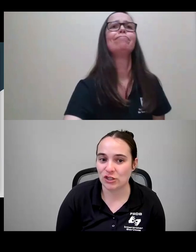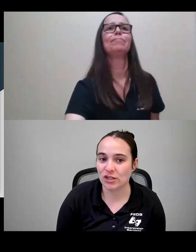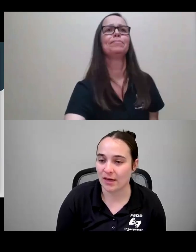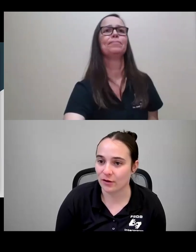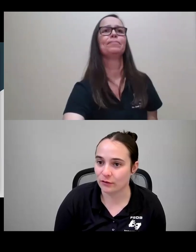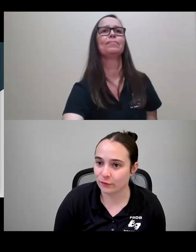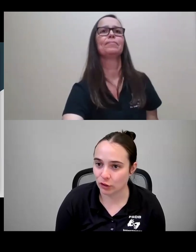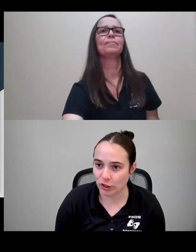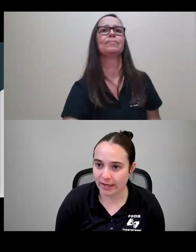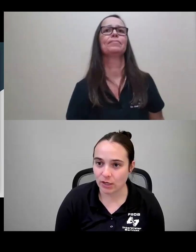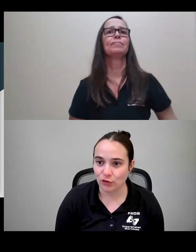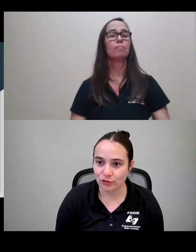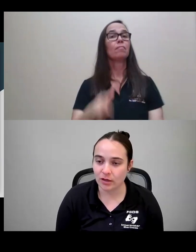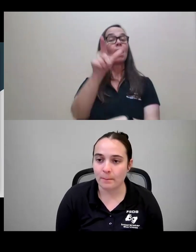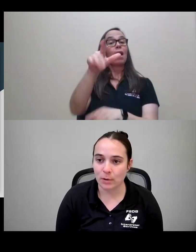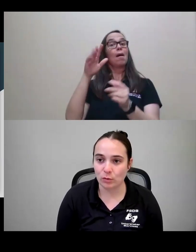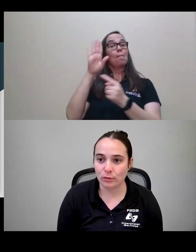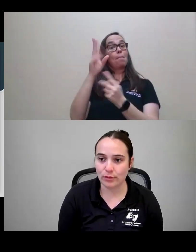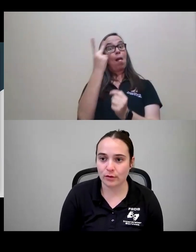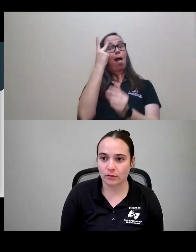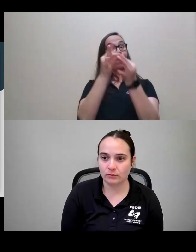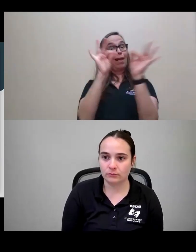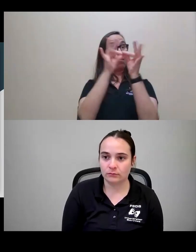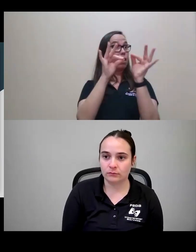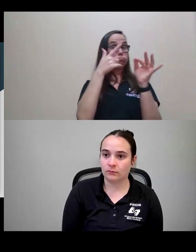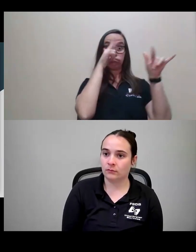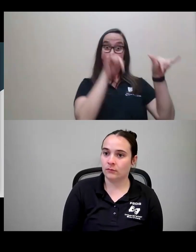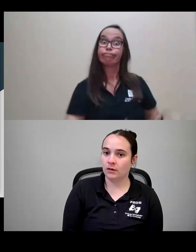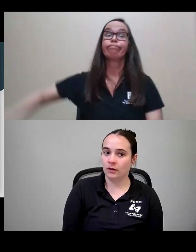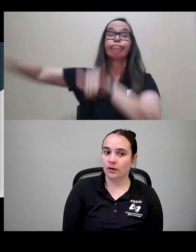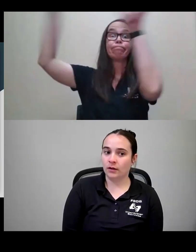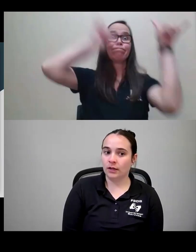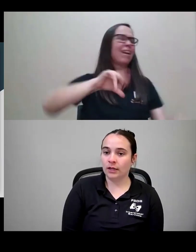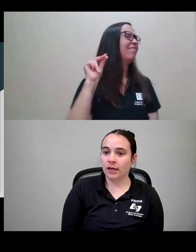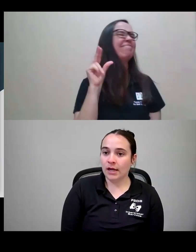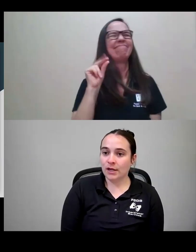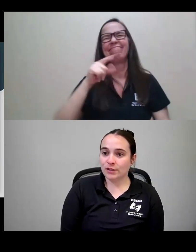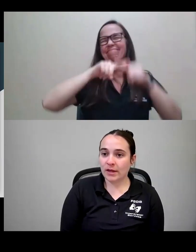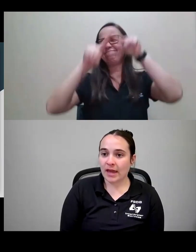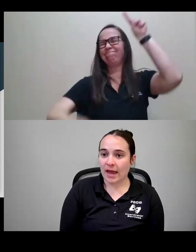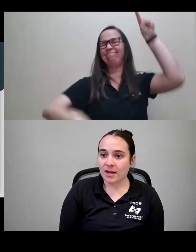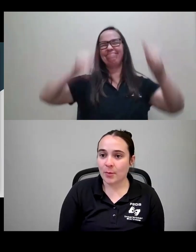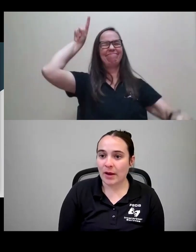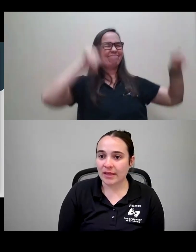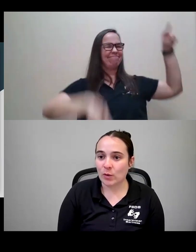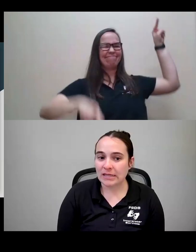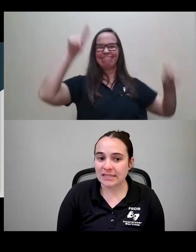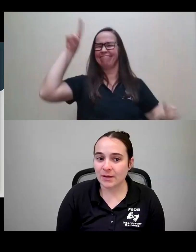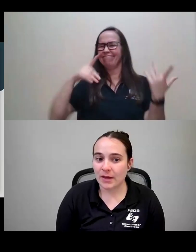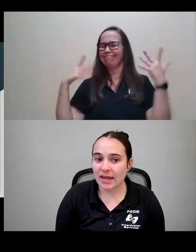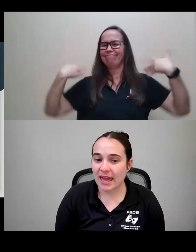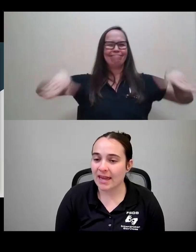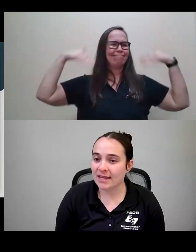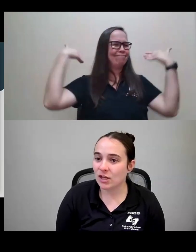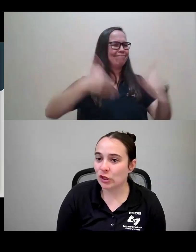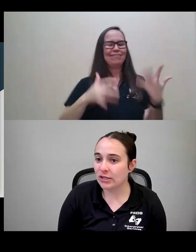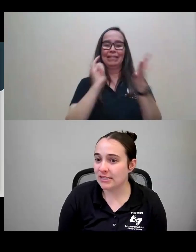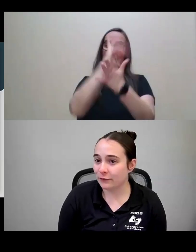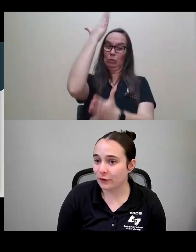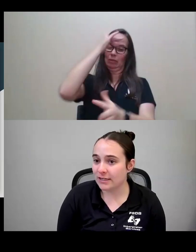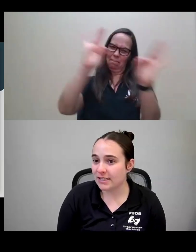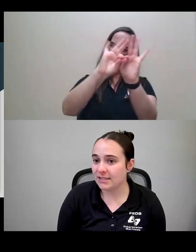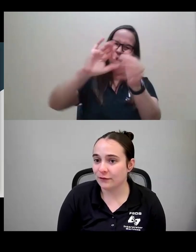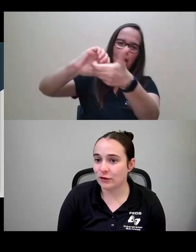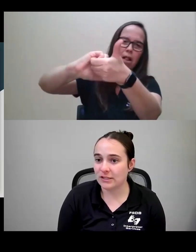English together for learning and using both. So again, bilingualism can look different in